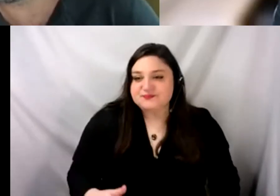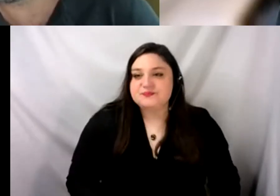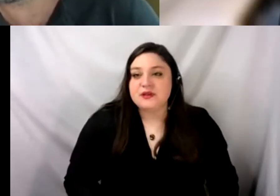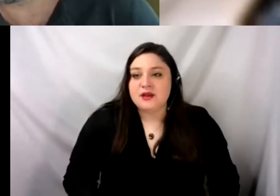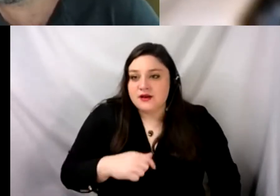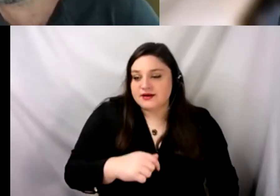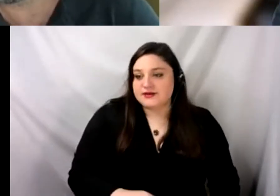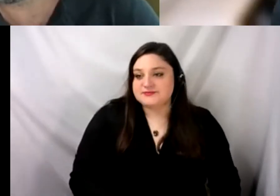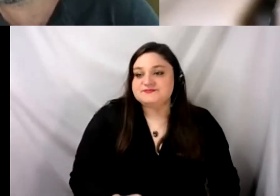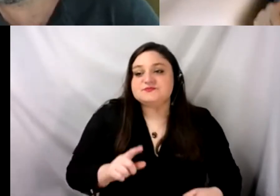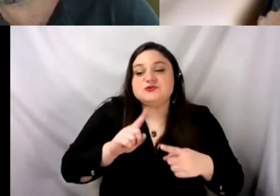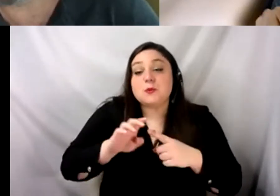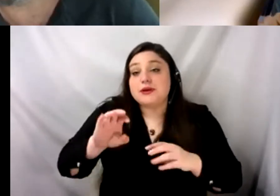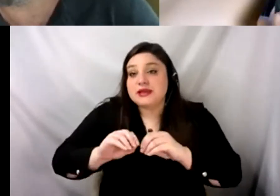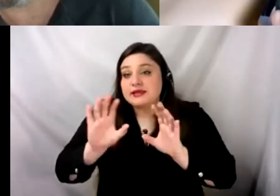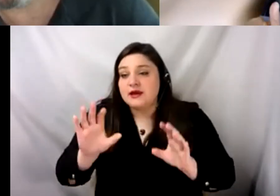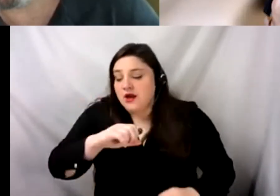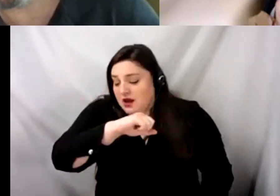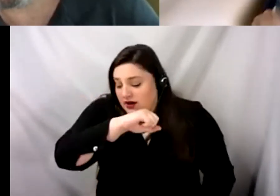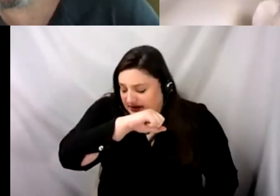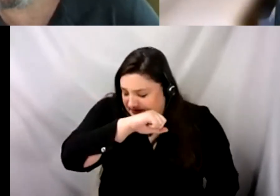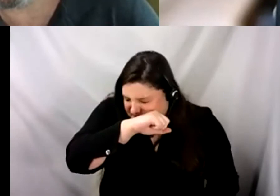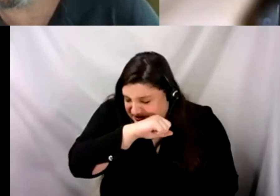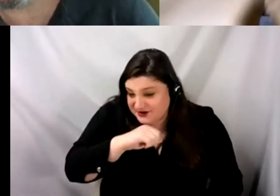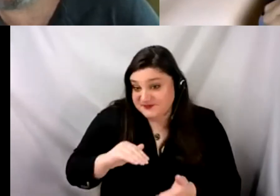is context tracing still part of the general mandate? GONZALO: No.